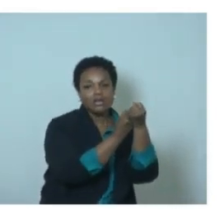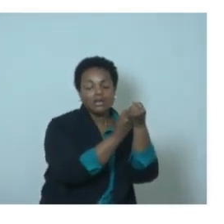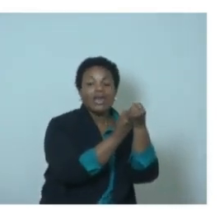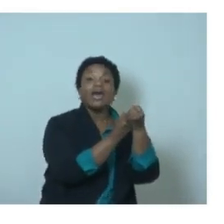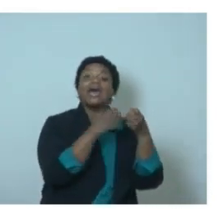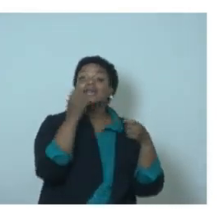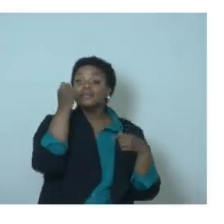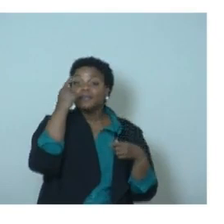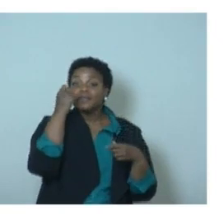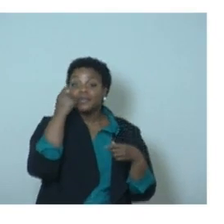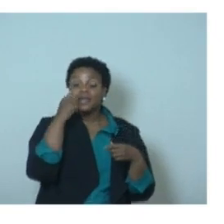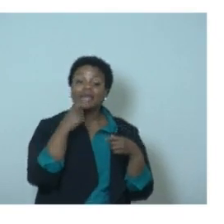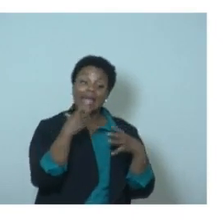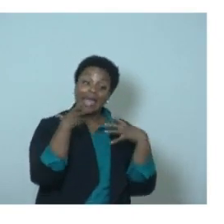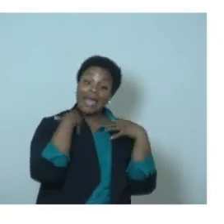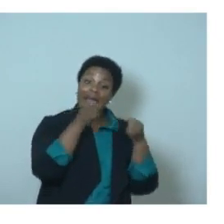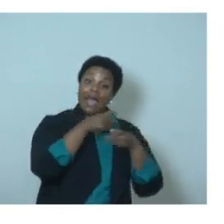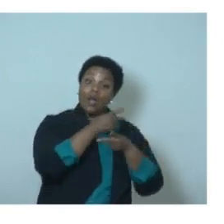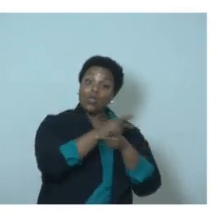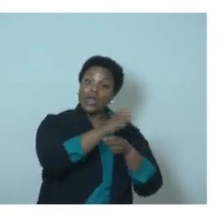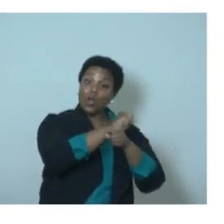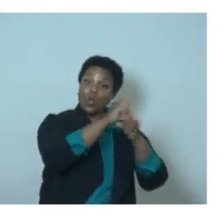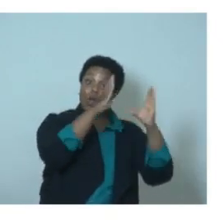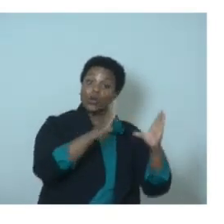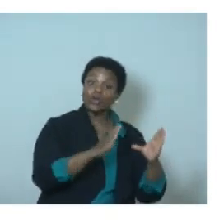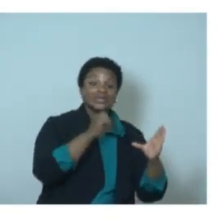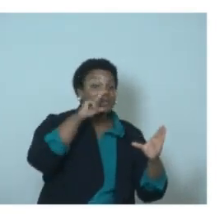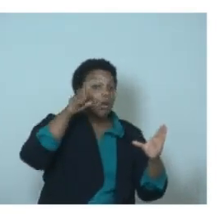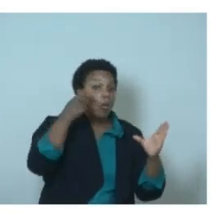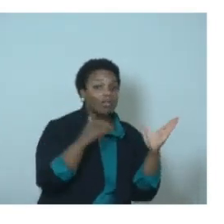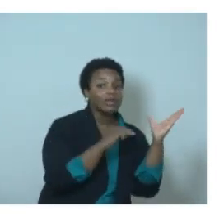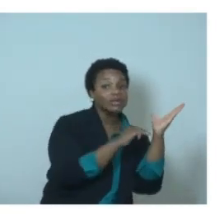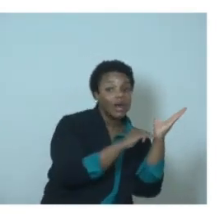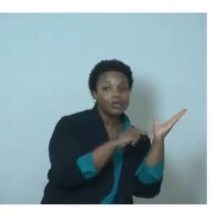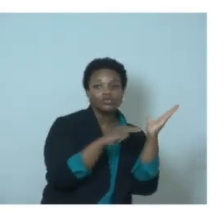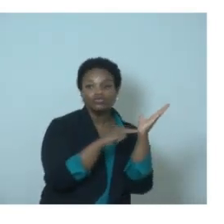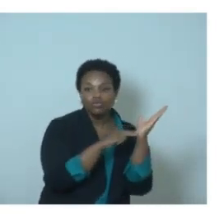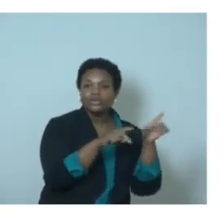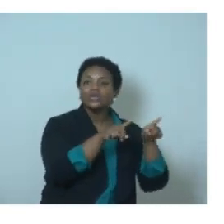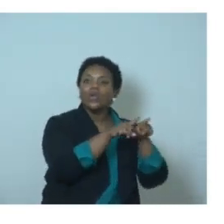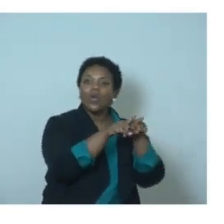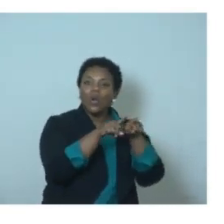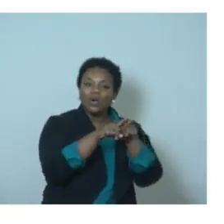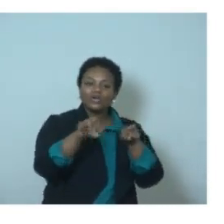YOU ALSO NEED TO KNOW IT’S A VERY VERY BROAD DEFINITION HOW WE KEEP TRACK OF IT. IT’S NOT JUST DOCTORS AND NURSES AND HOSPITALS.